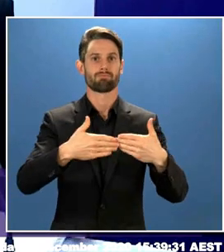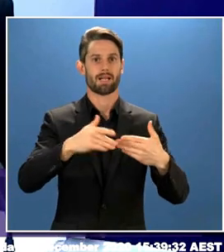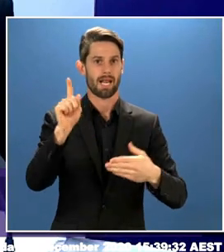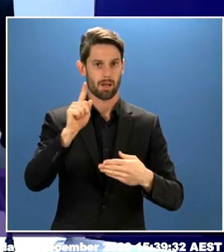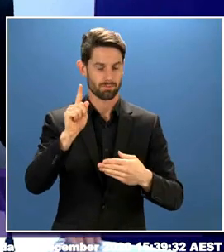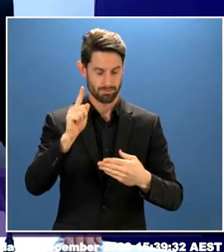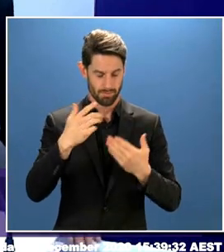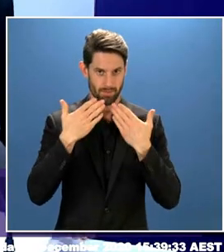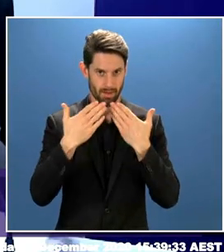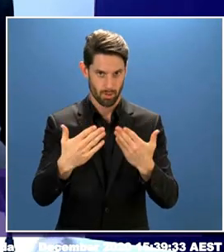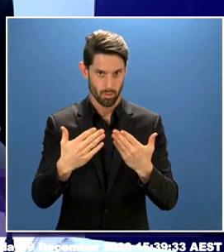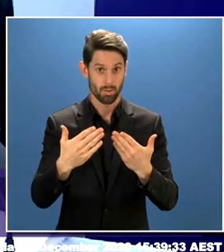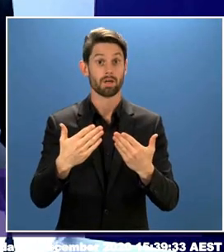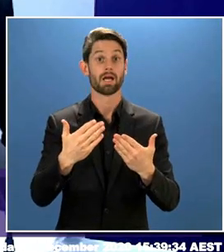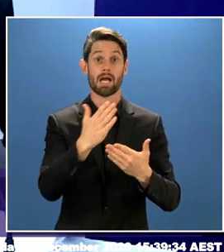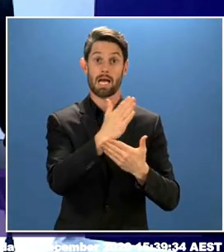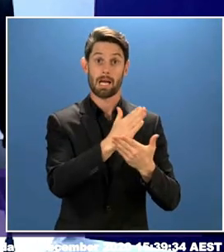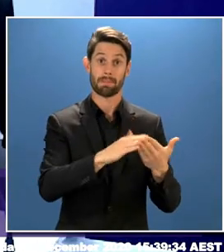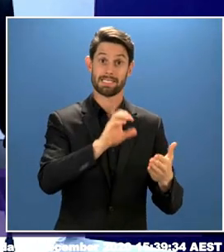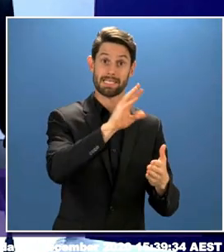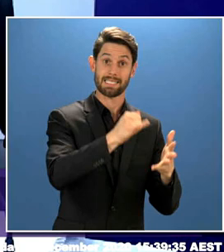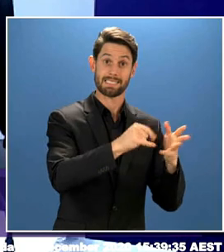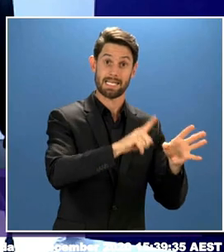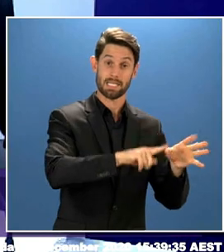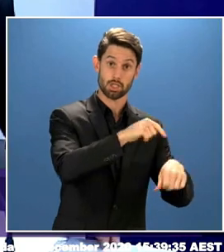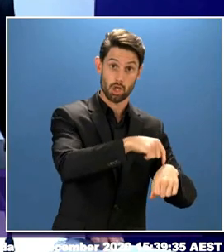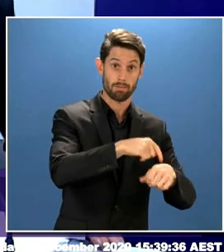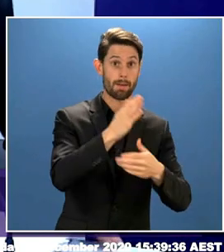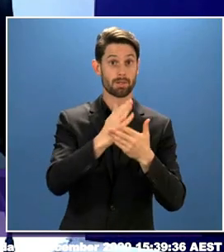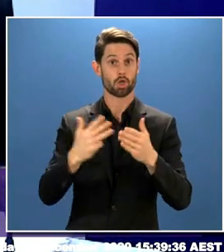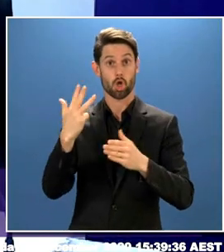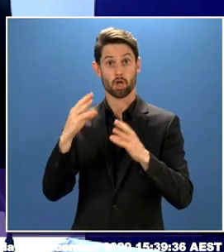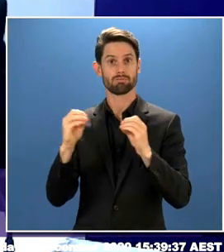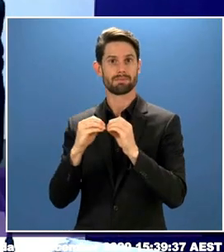that is just to be clear that is 10:30am Sydney time, 9:30am Brisbane time. Thank you.